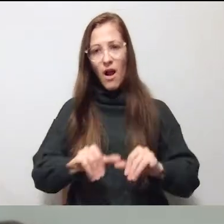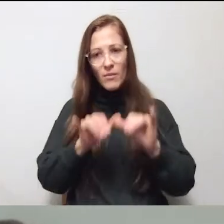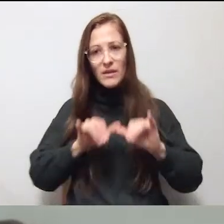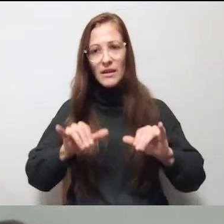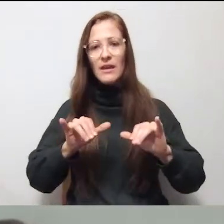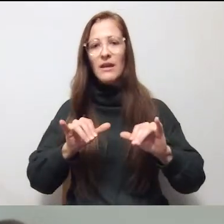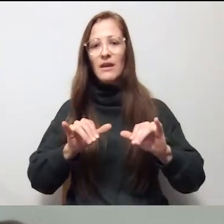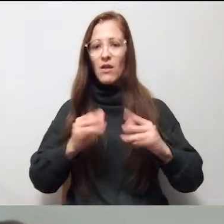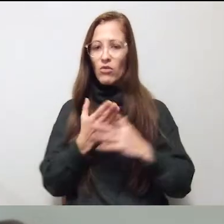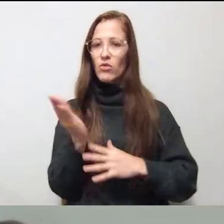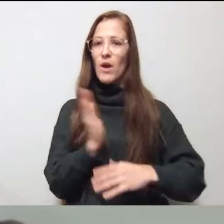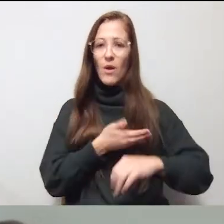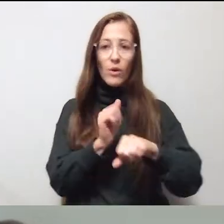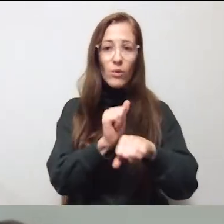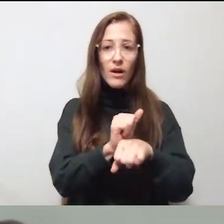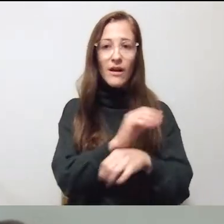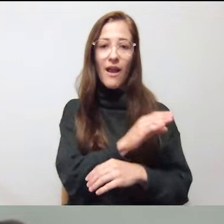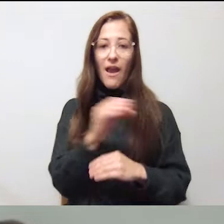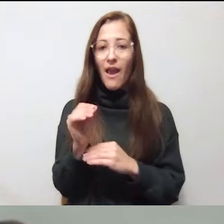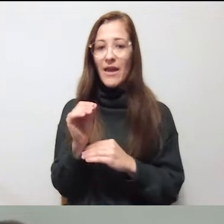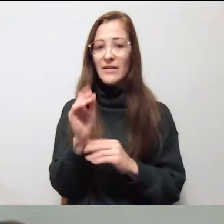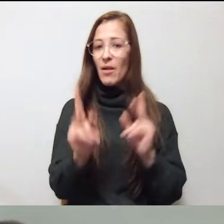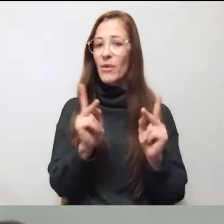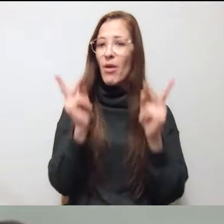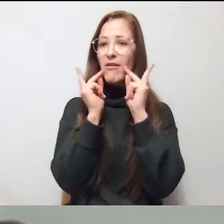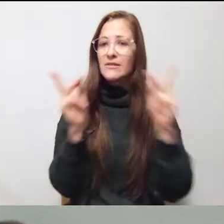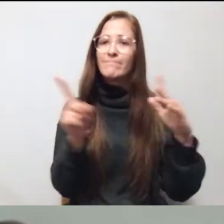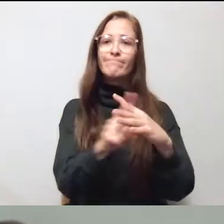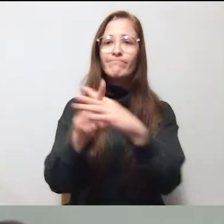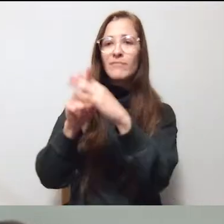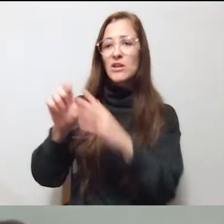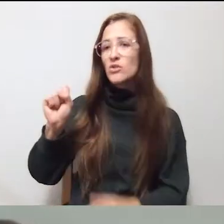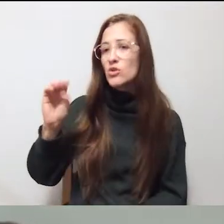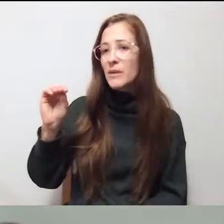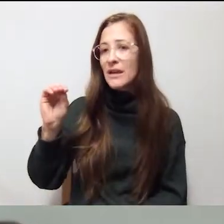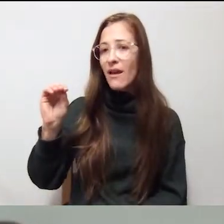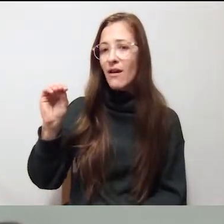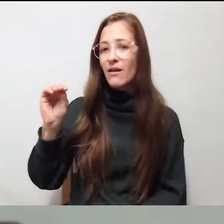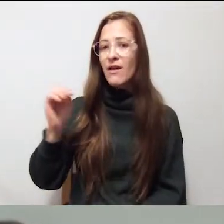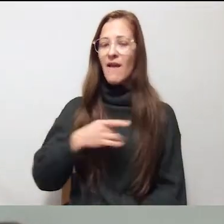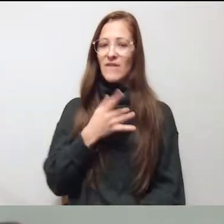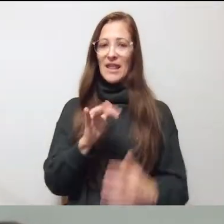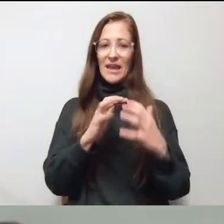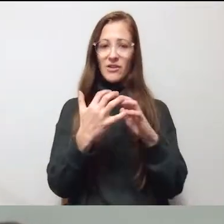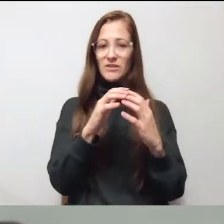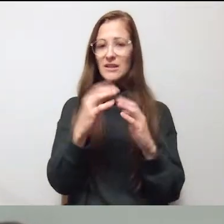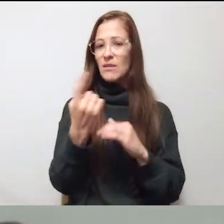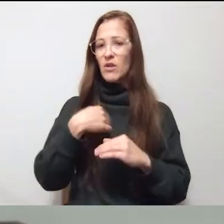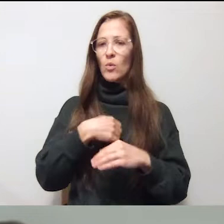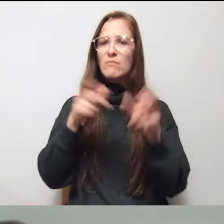throughout the work that we do, and even where people are seeing them on social media, I feel like intersectionality is something we're hearing a lot about.